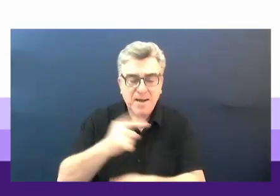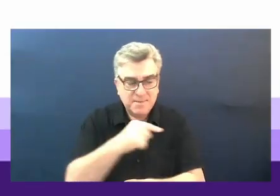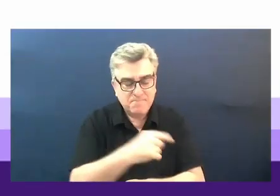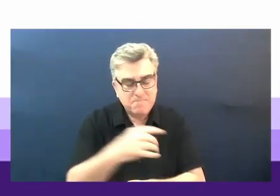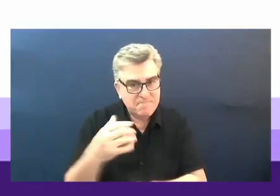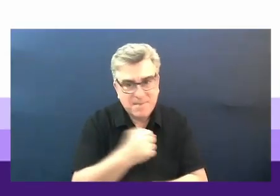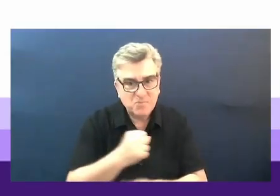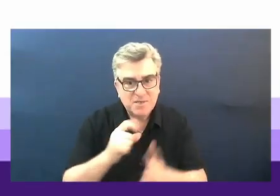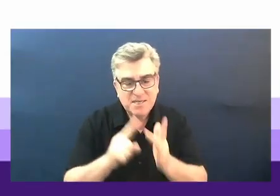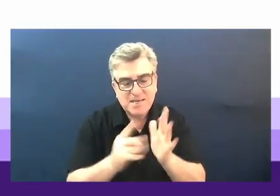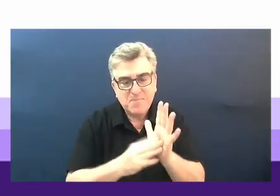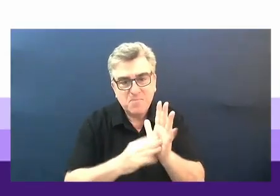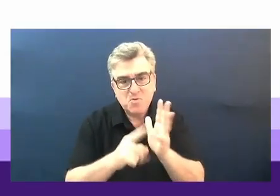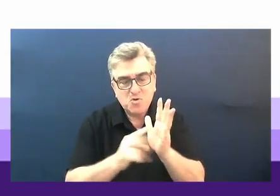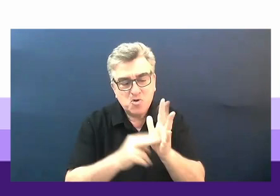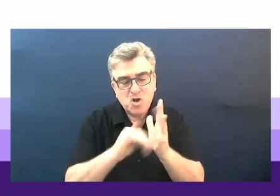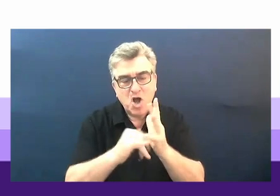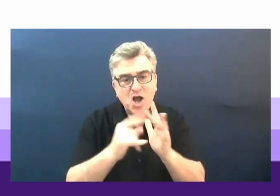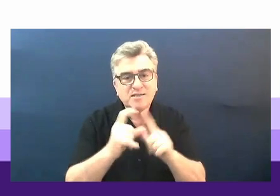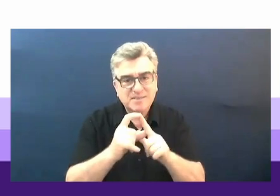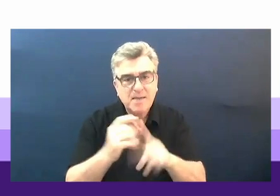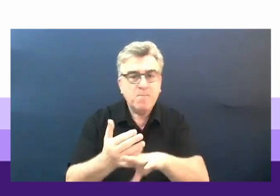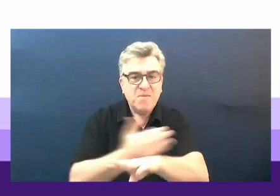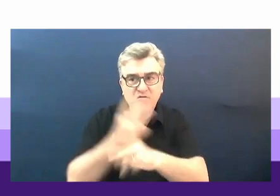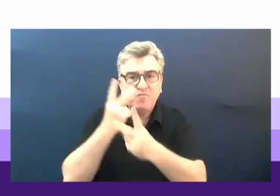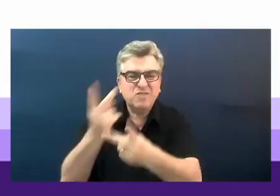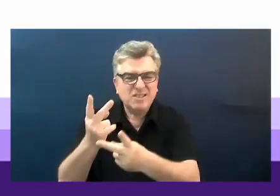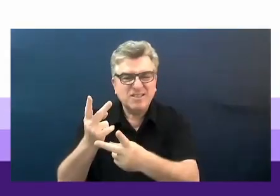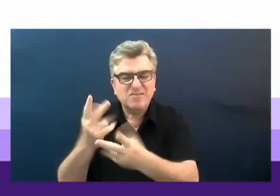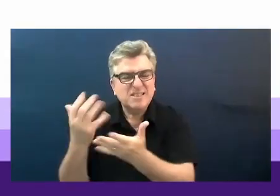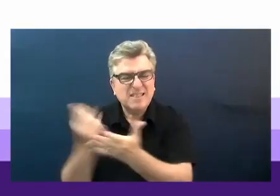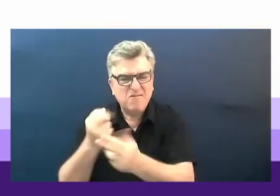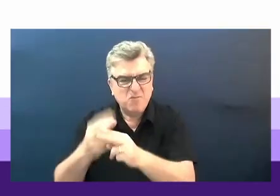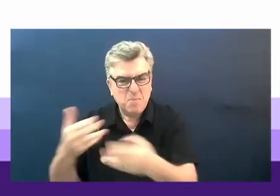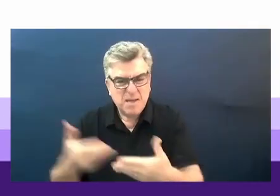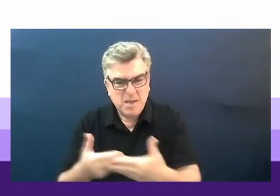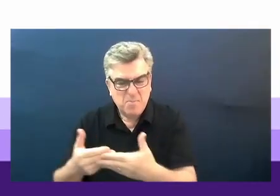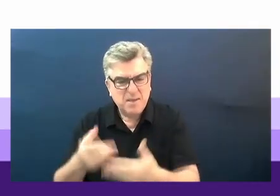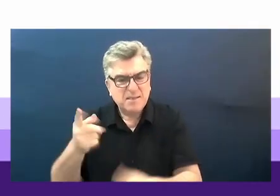this was the goal for Sally. Sally was very determined to achieve vaccination without